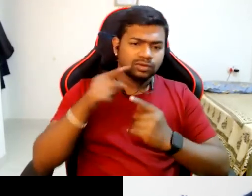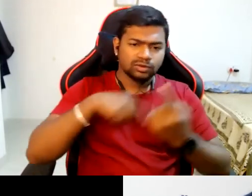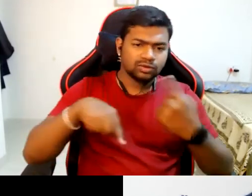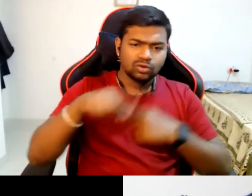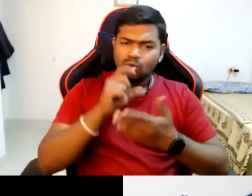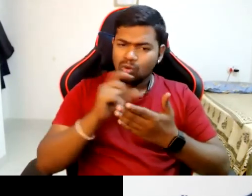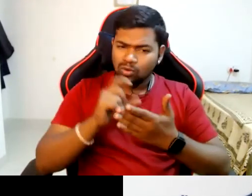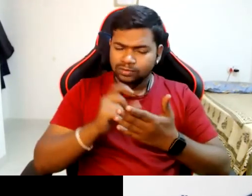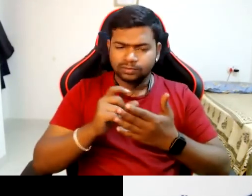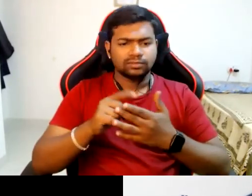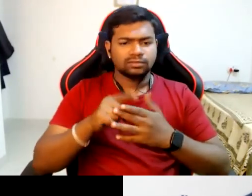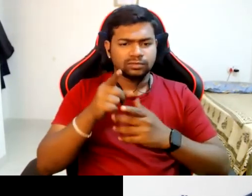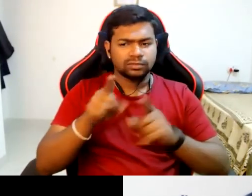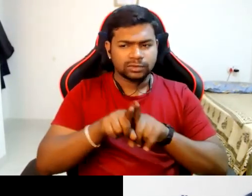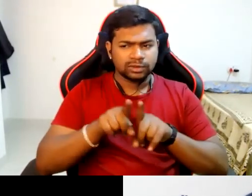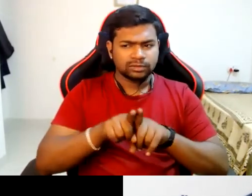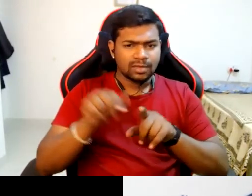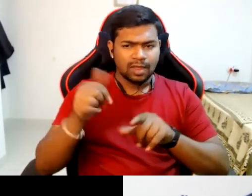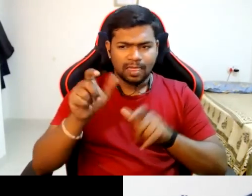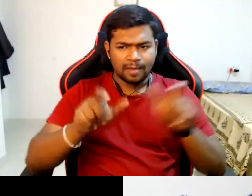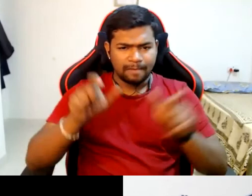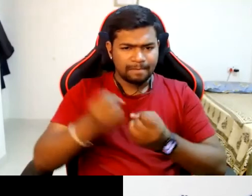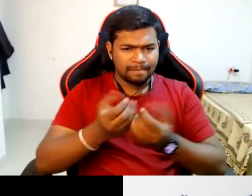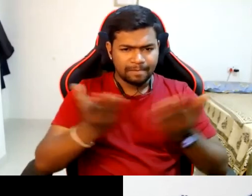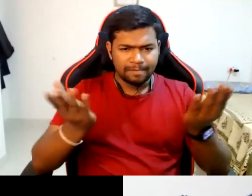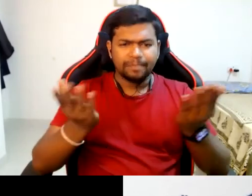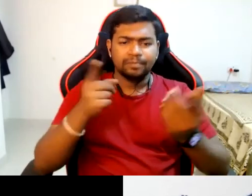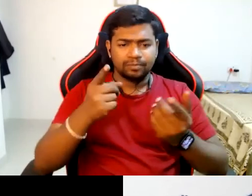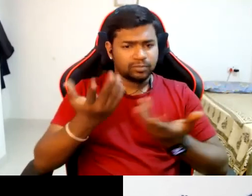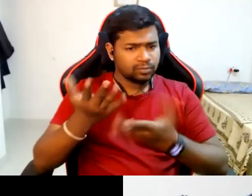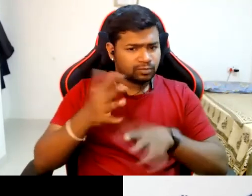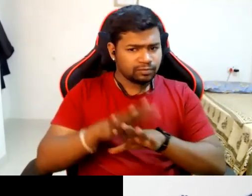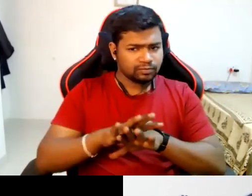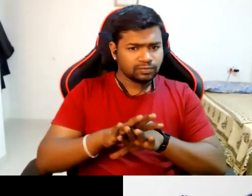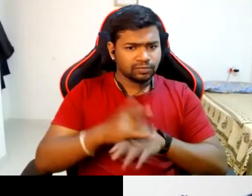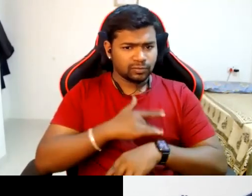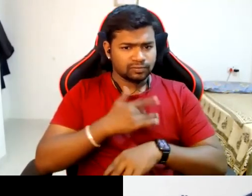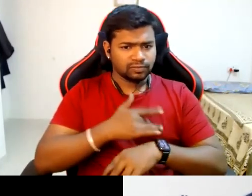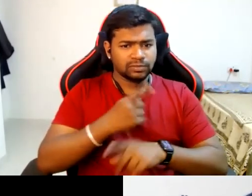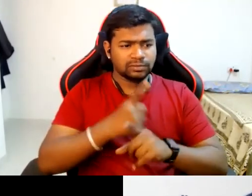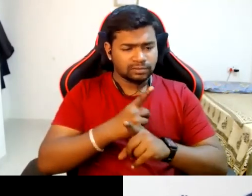Did you feel included with the fellow students or teachers or professors?